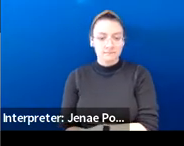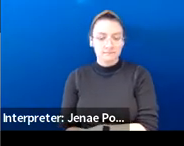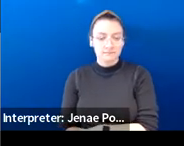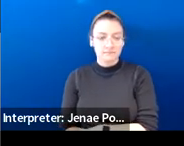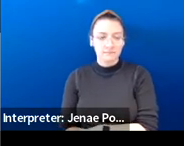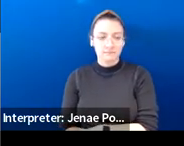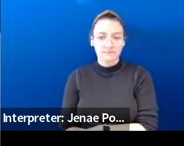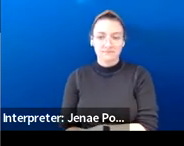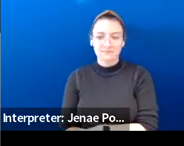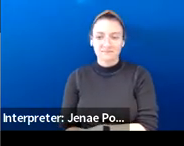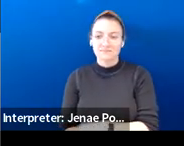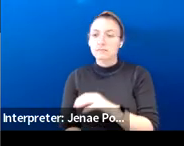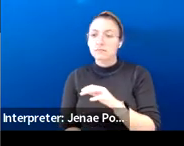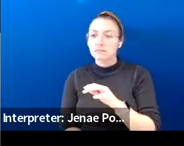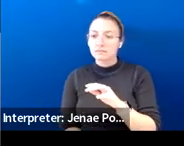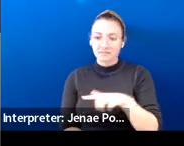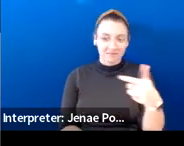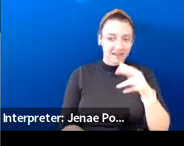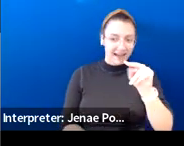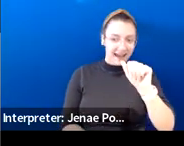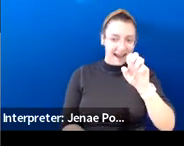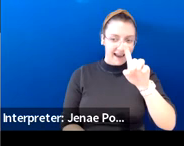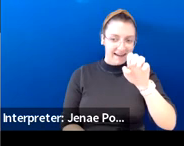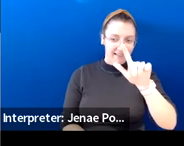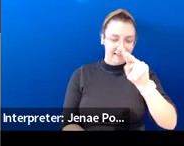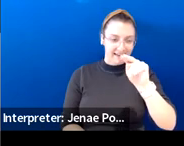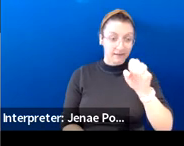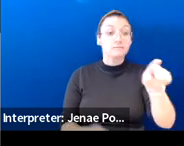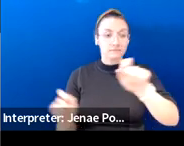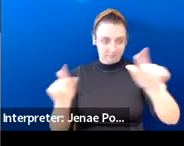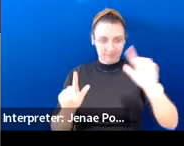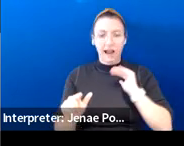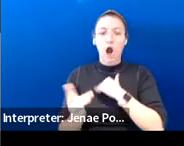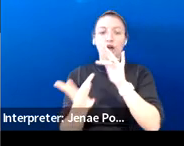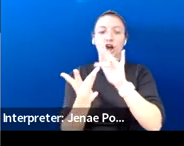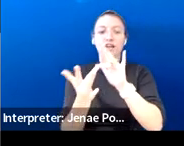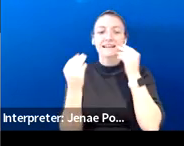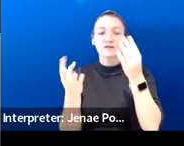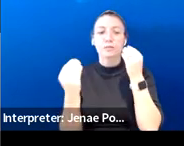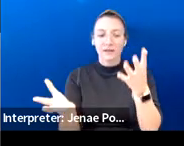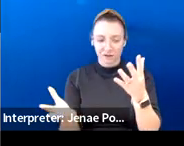All right. Thank you, Enrique. So on this slide is our contact information, as I mentioned that we would list that.